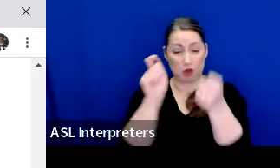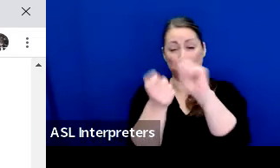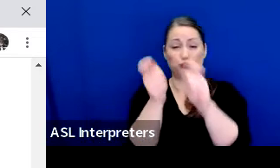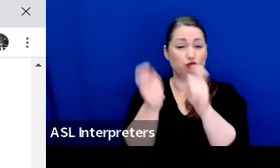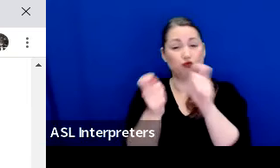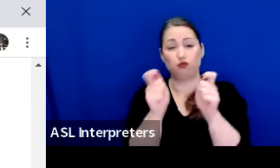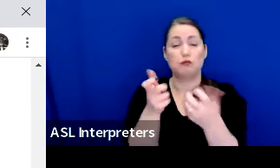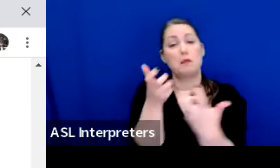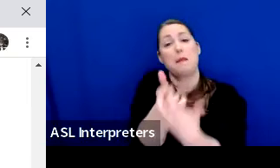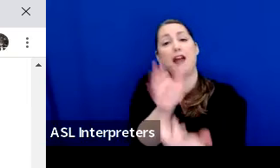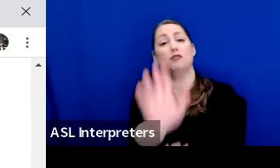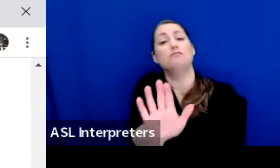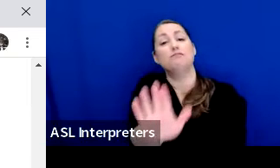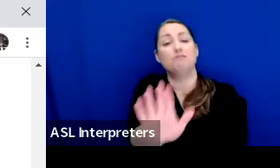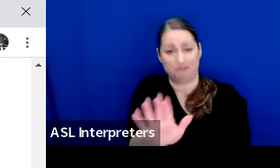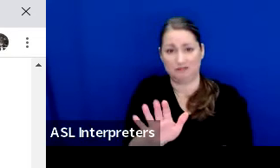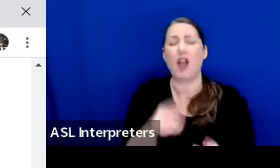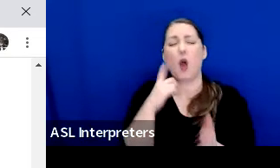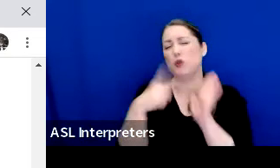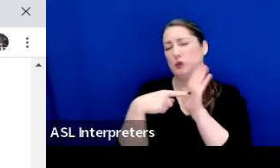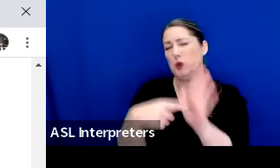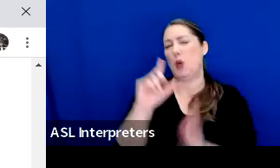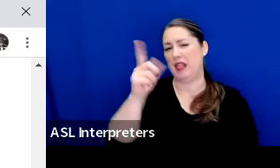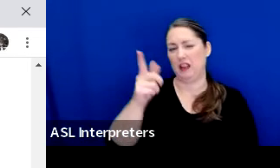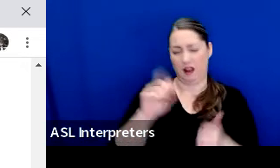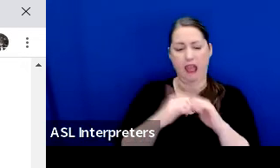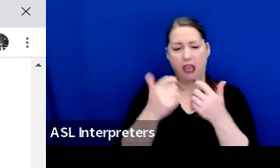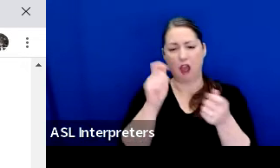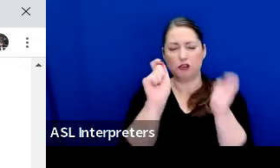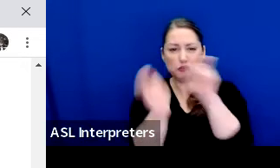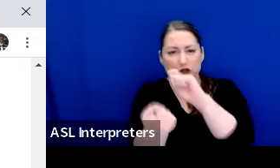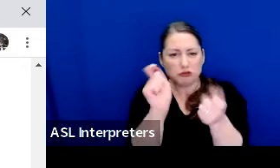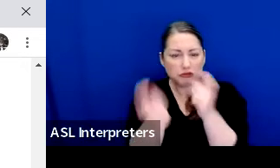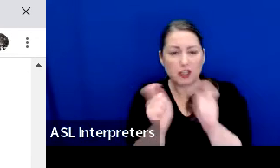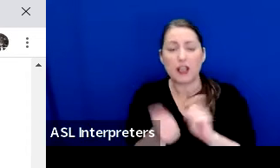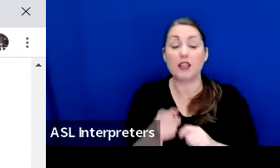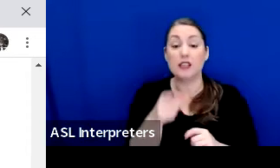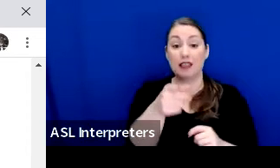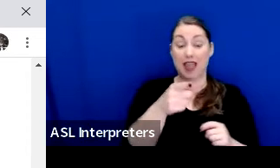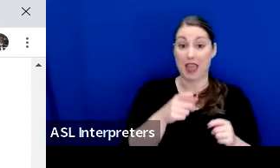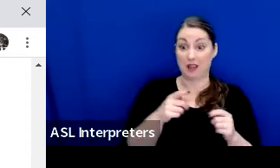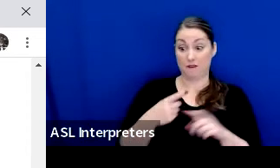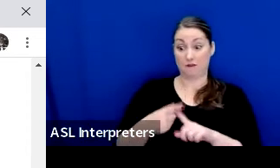So it's pretty easy to customize. I'll show you in a bit. If you it, I create this from scratch. That's a lot of work.